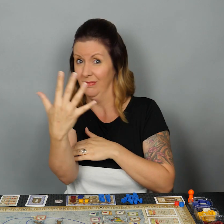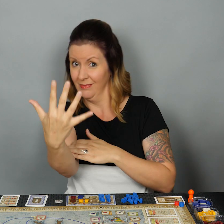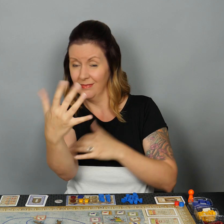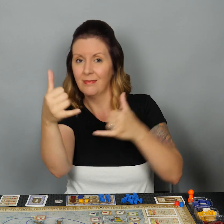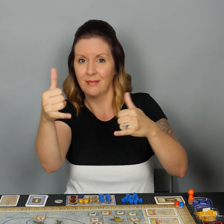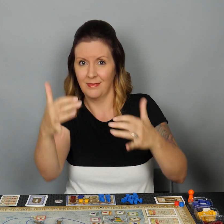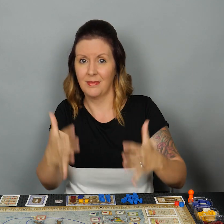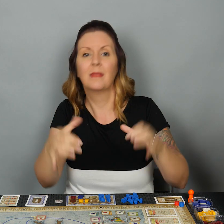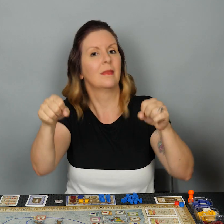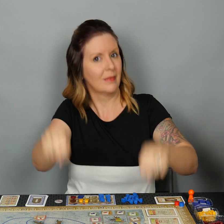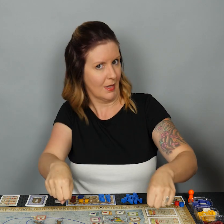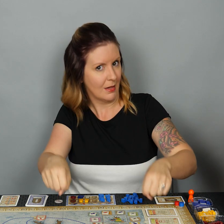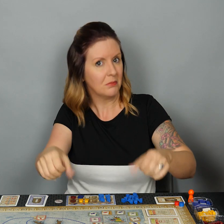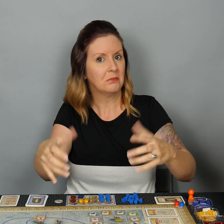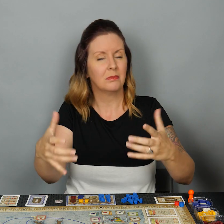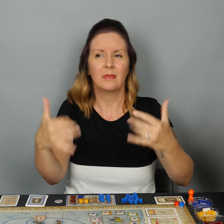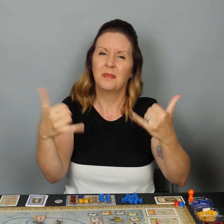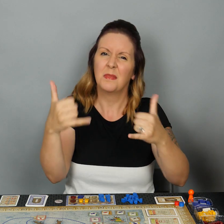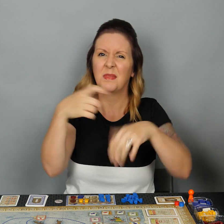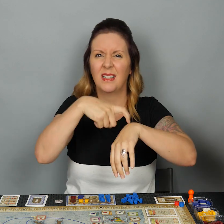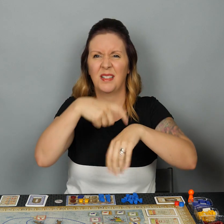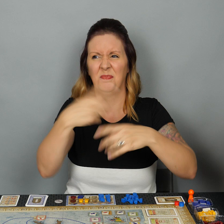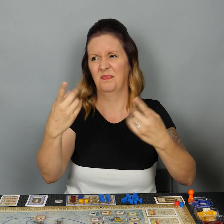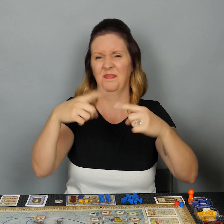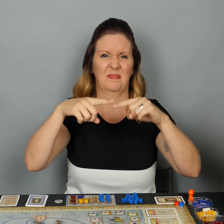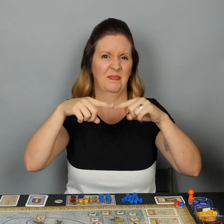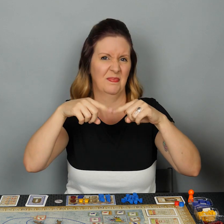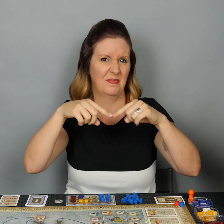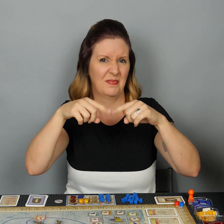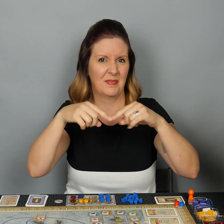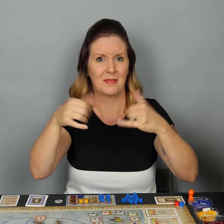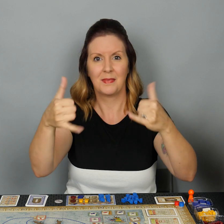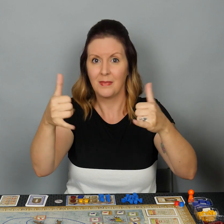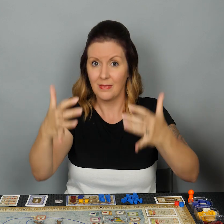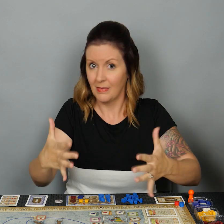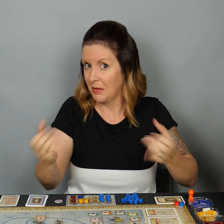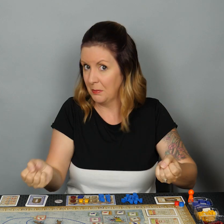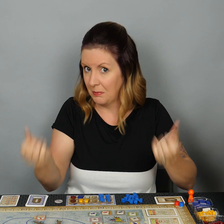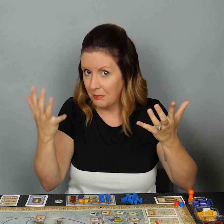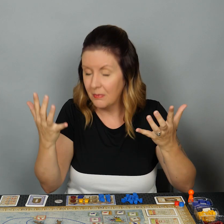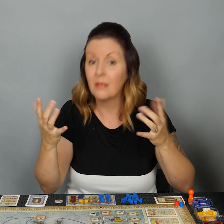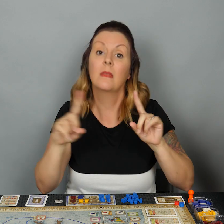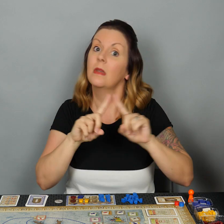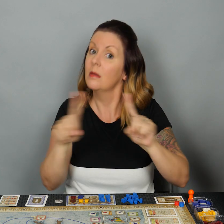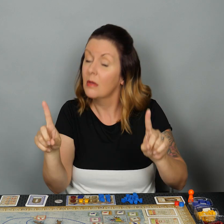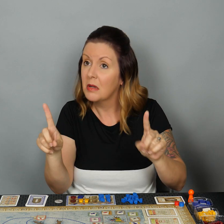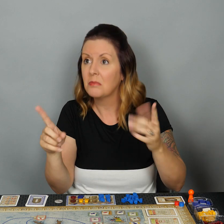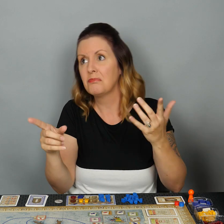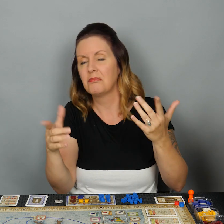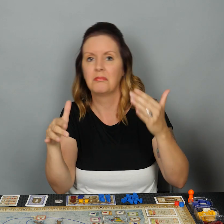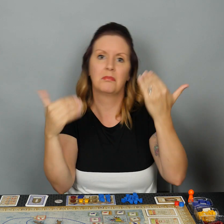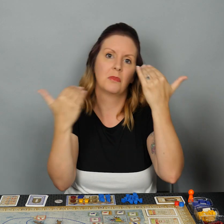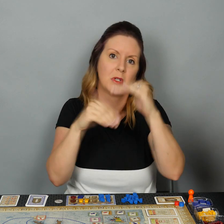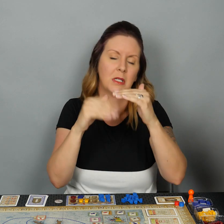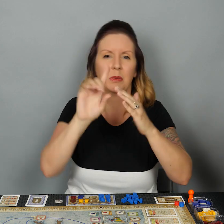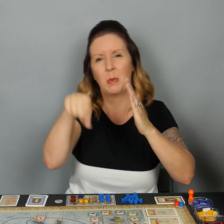You can play with 2 to 5 players. And the play time depends on the number of players, but it would take maybe at least